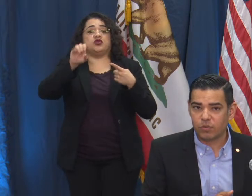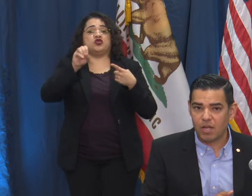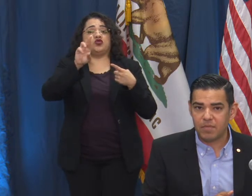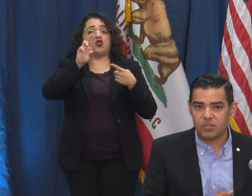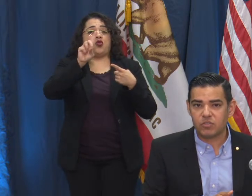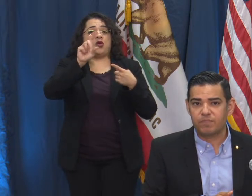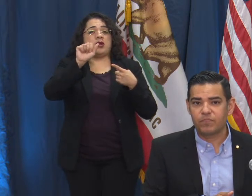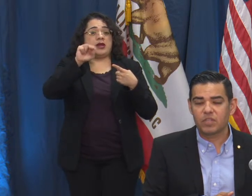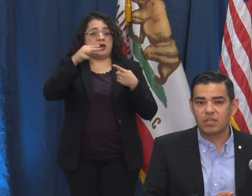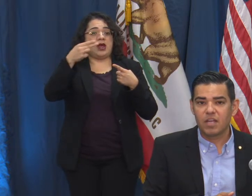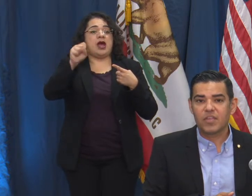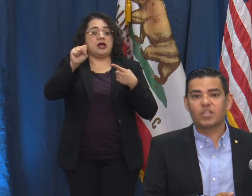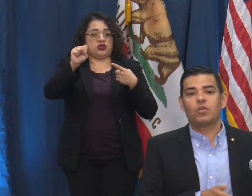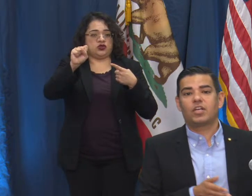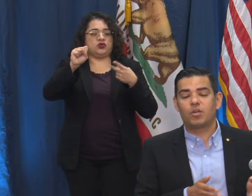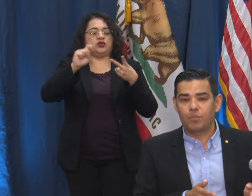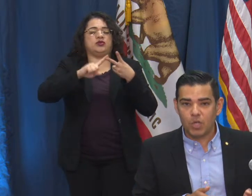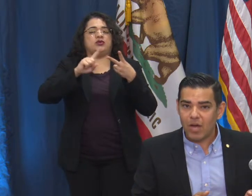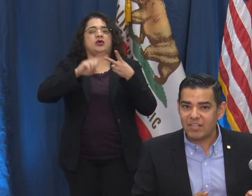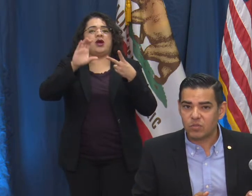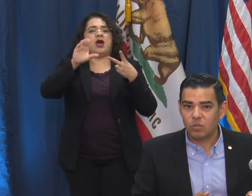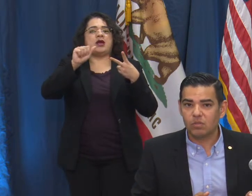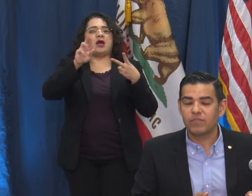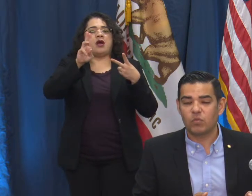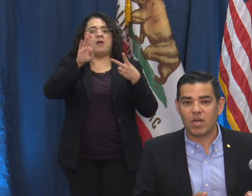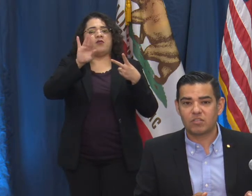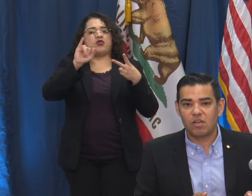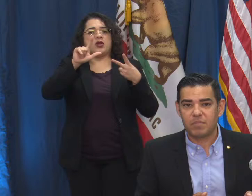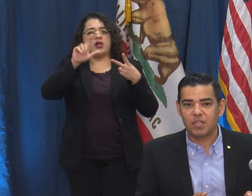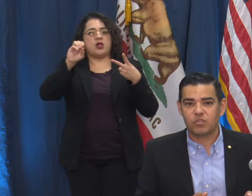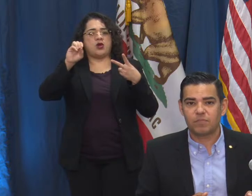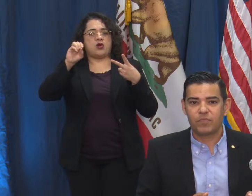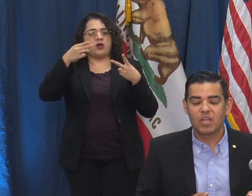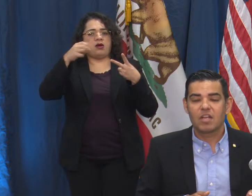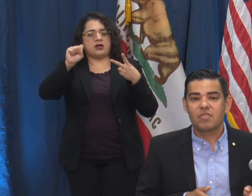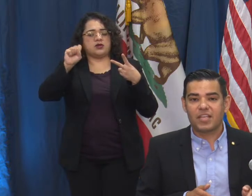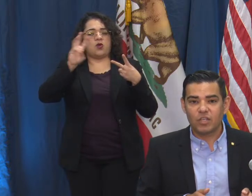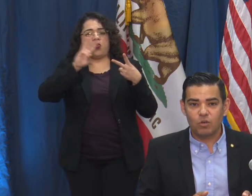Long Beach, they can go to Cabrillo High School in West Long Beach, they can go to